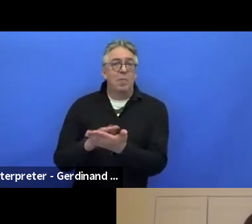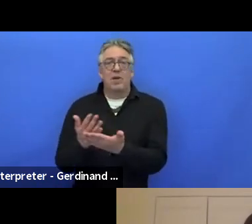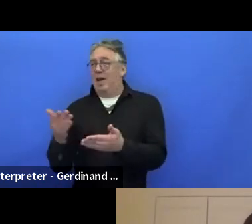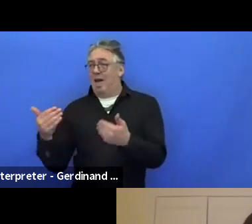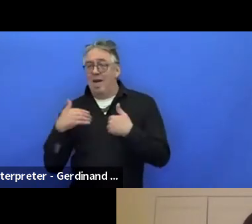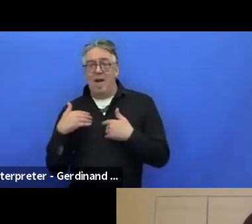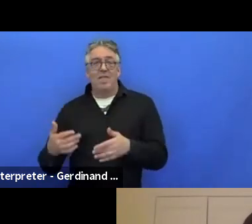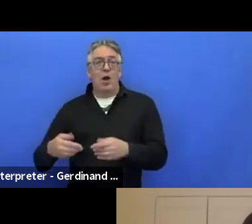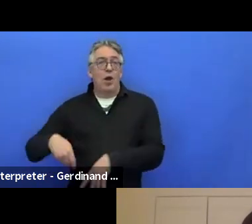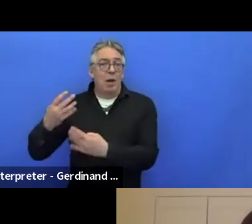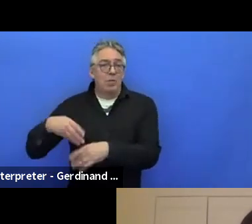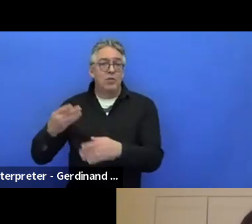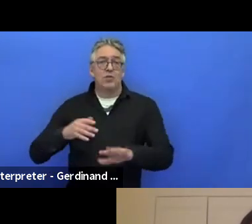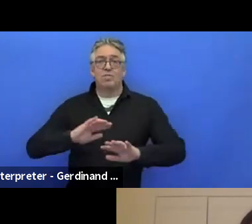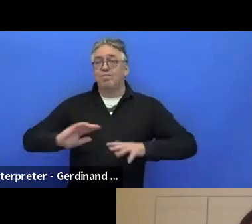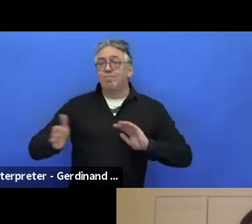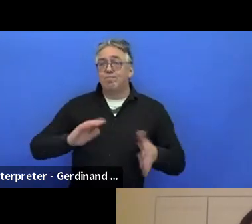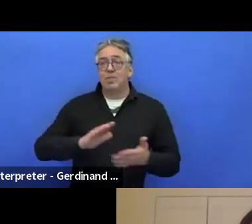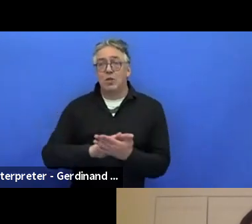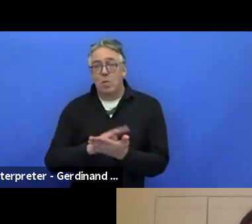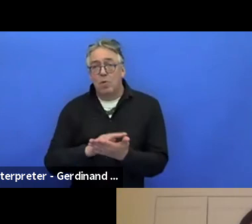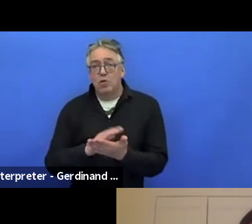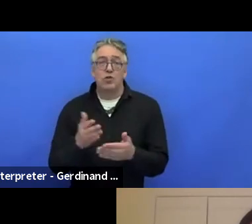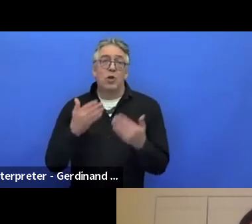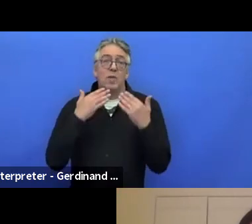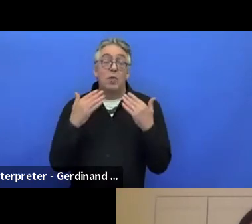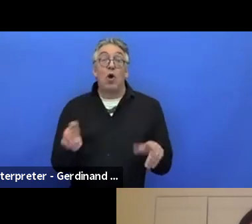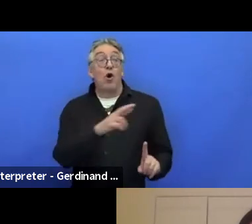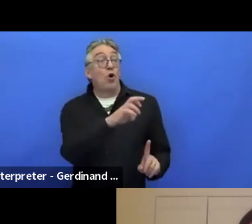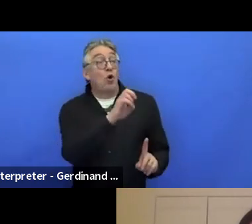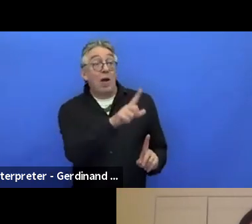To our sign language interpreters, and Raquel and Marine for organizing.